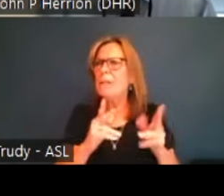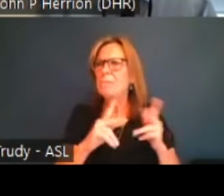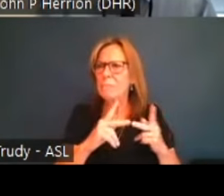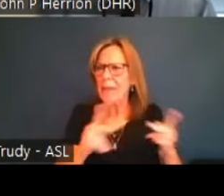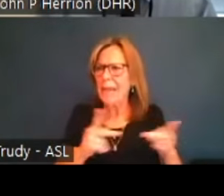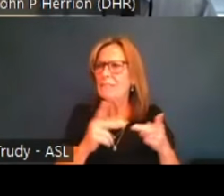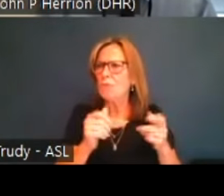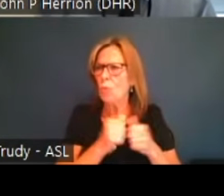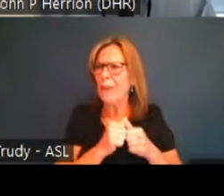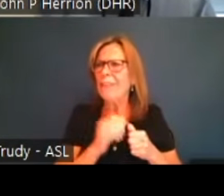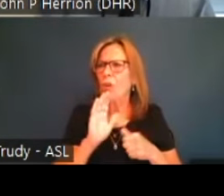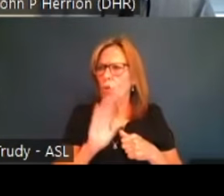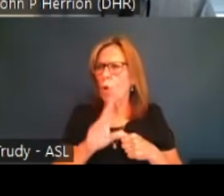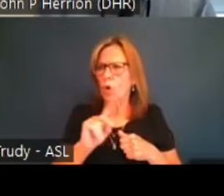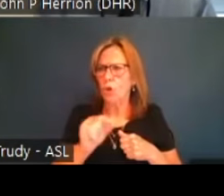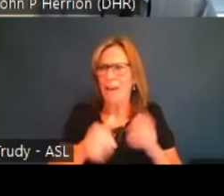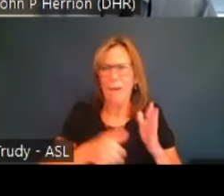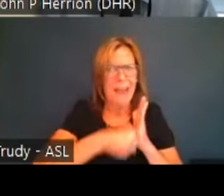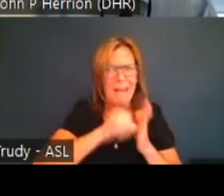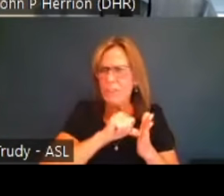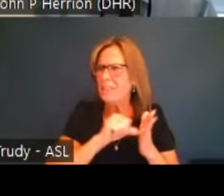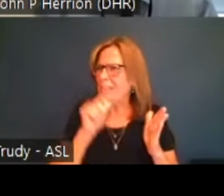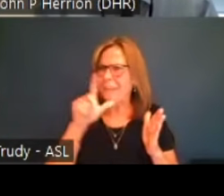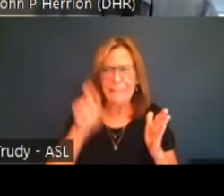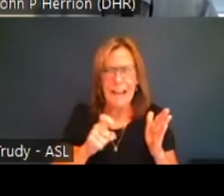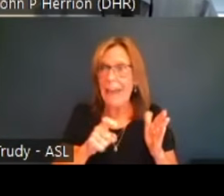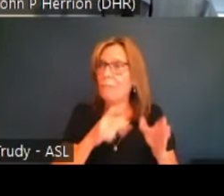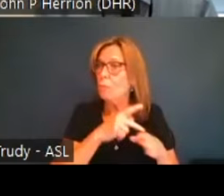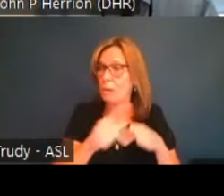trained, as most guide dogs are, as most hearing dogs are,